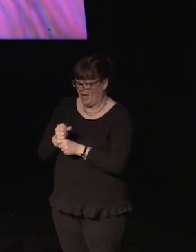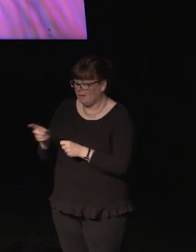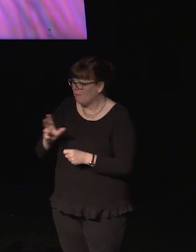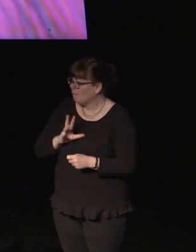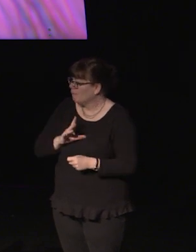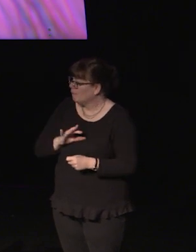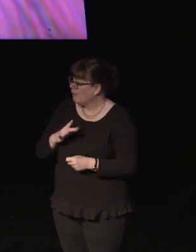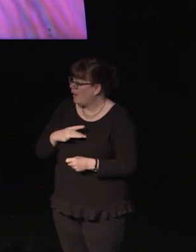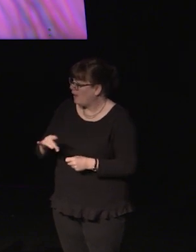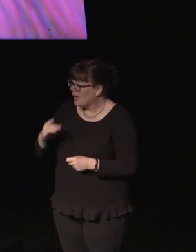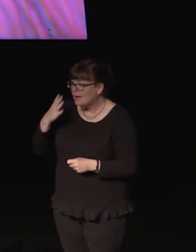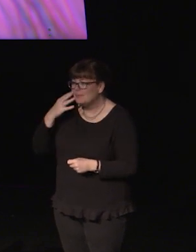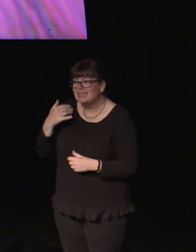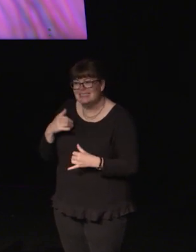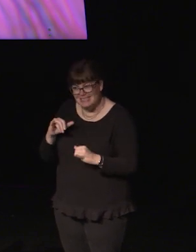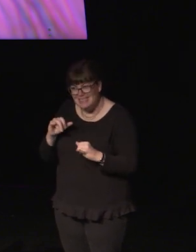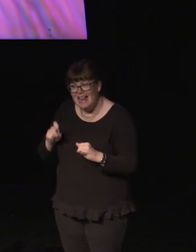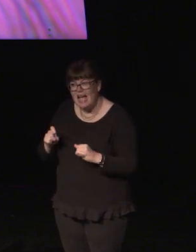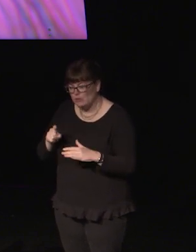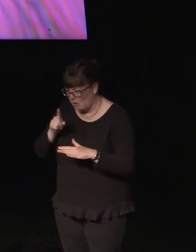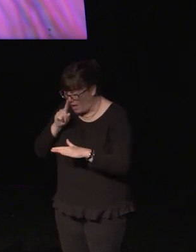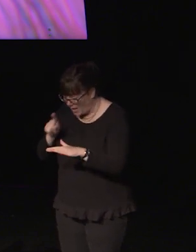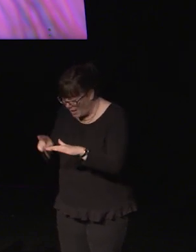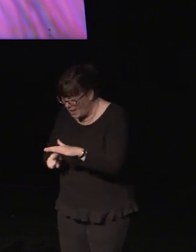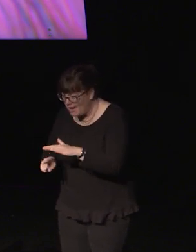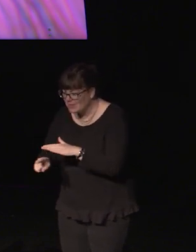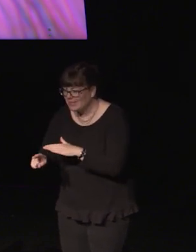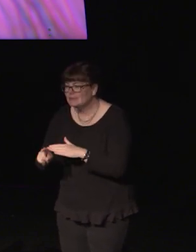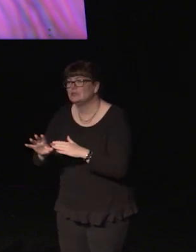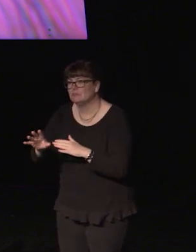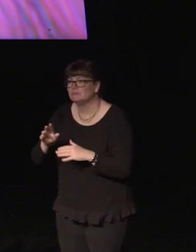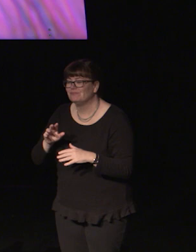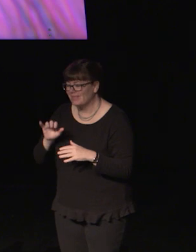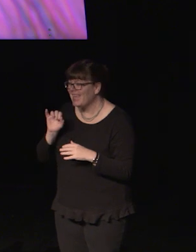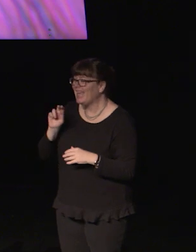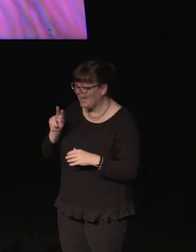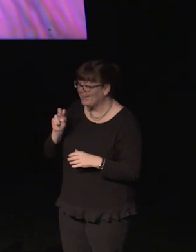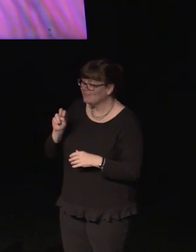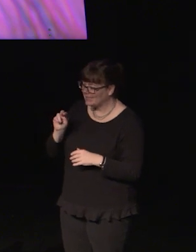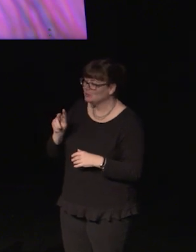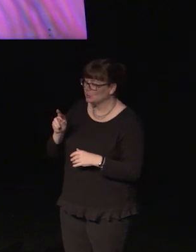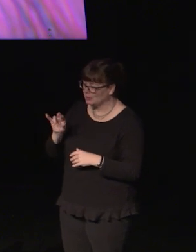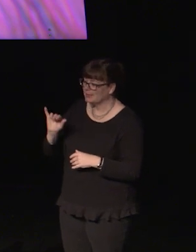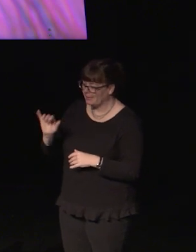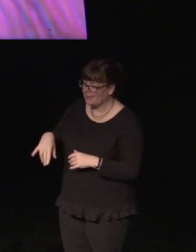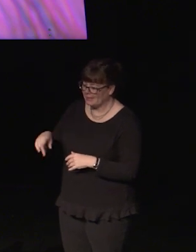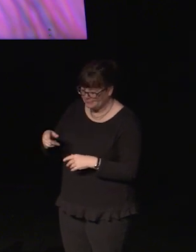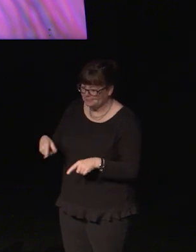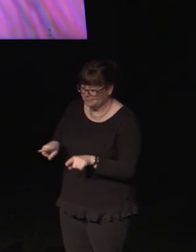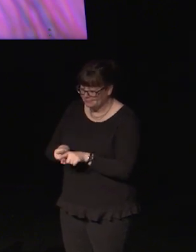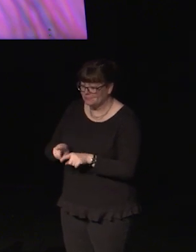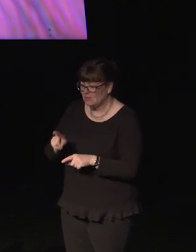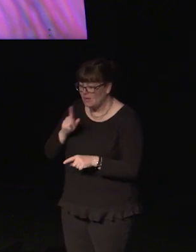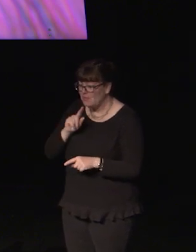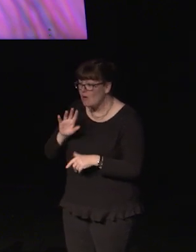because I still have to navigate the... ...like your inventory and all that, but that's not too bad. But all character dialogue,